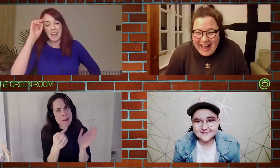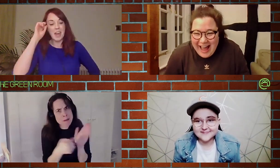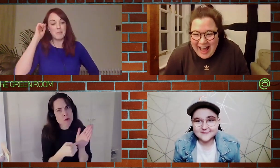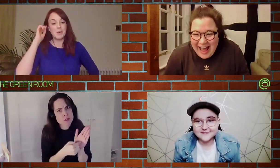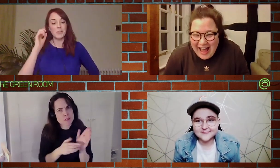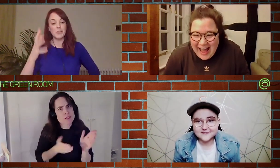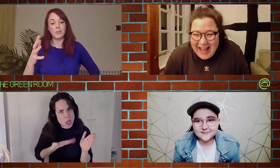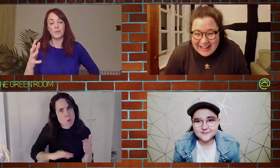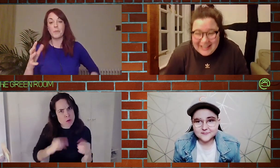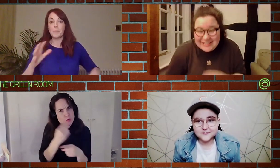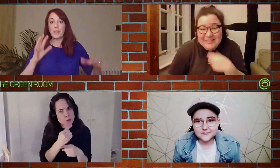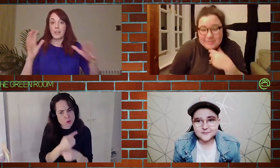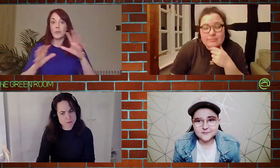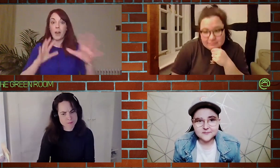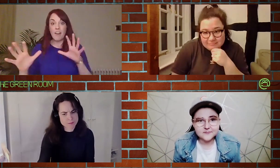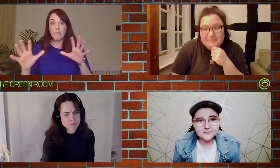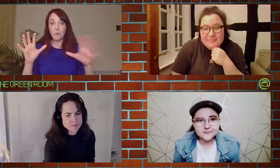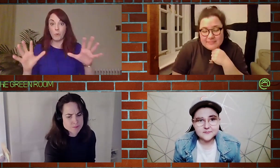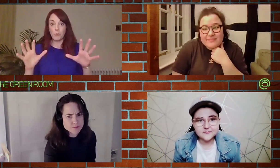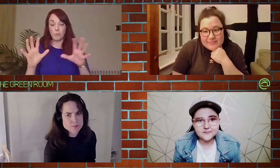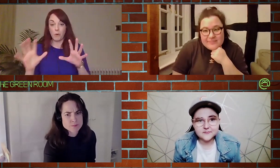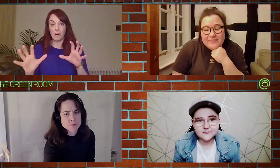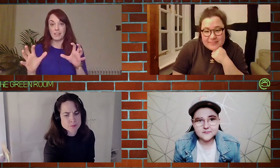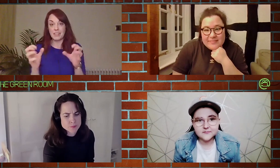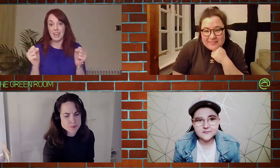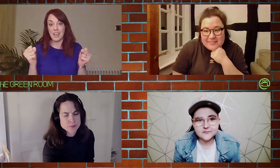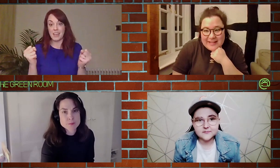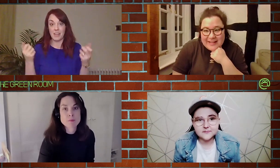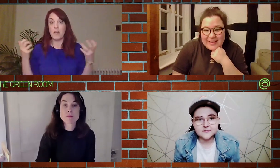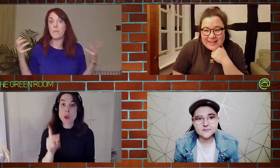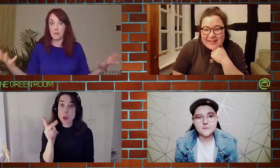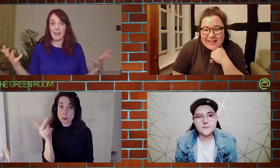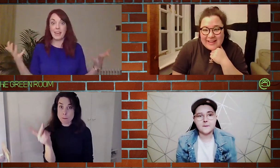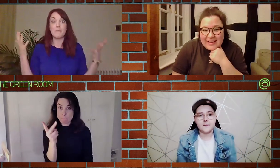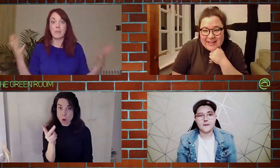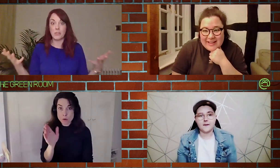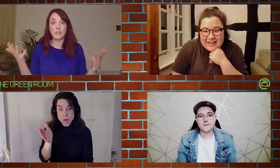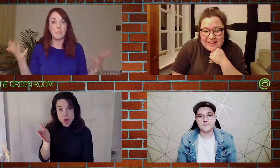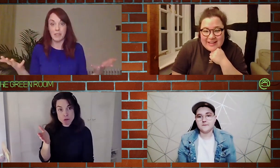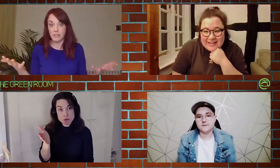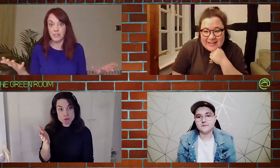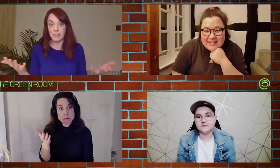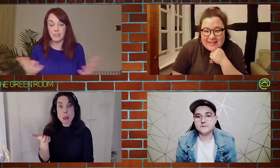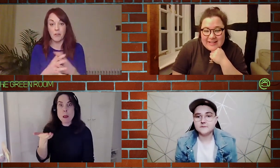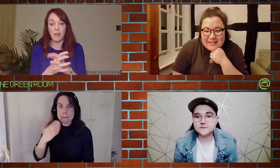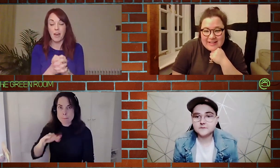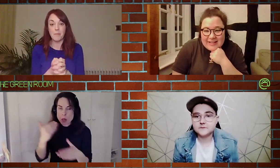So, you have both worked in big mainstream theatres now.